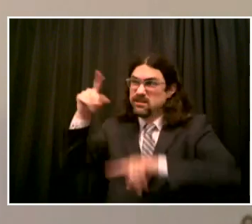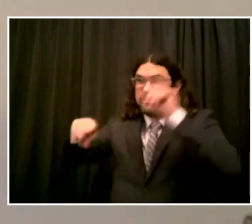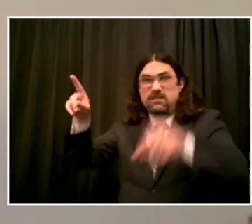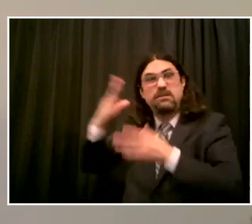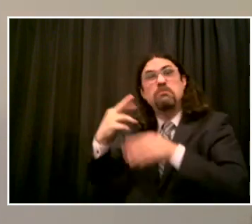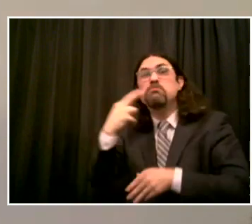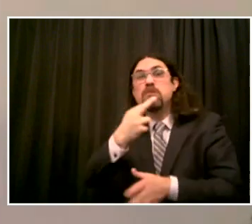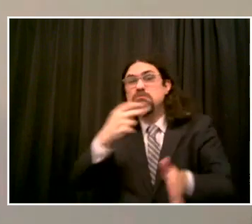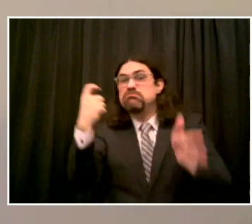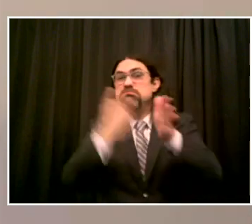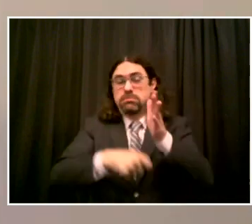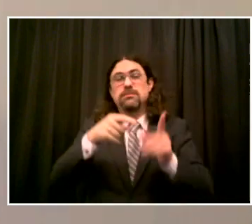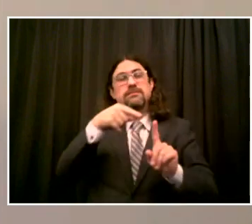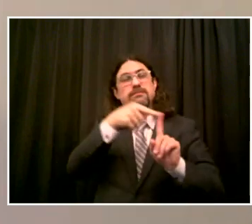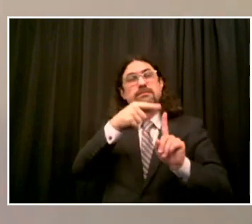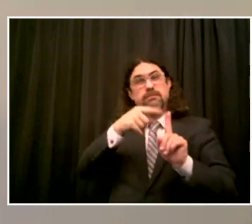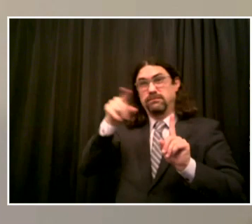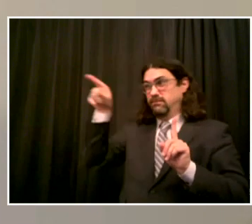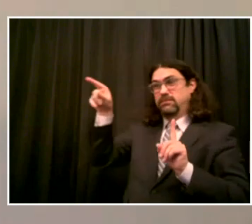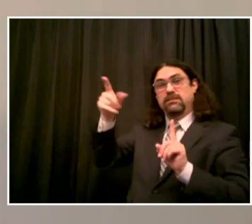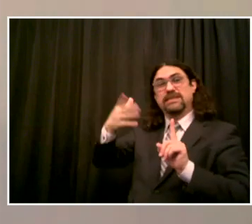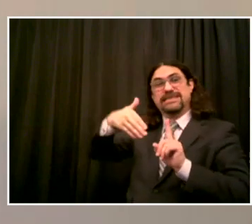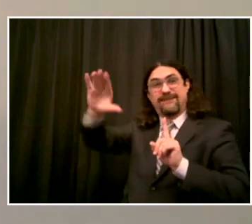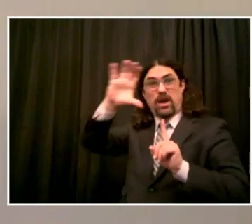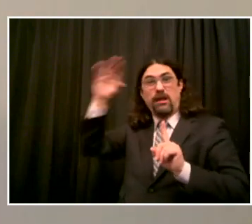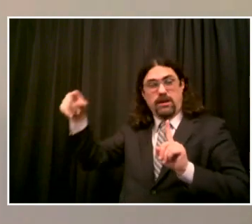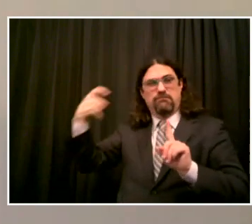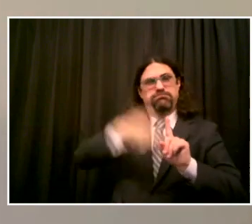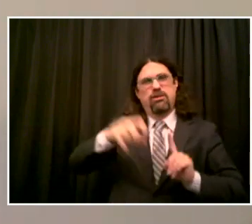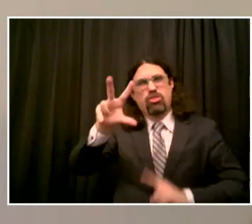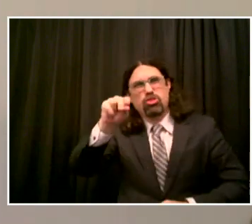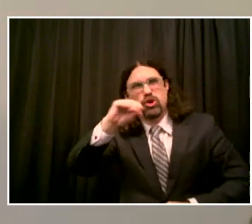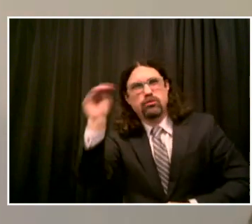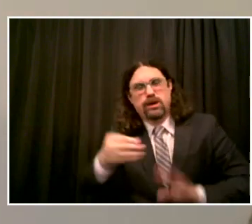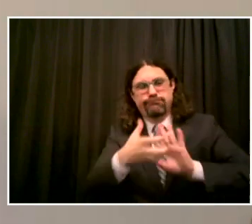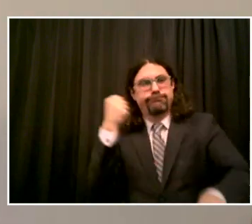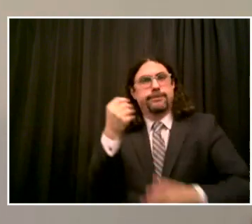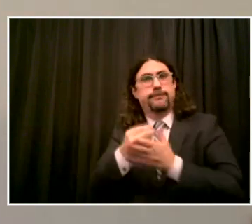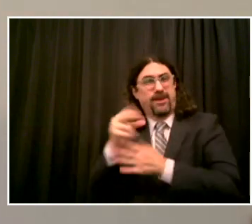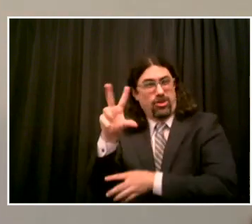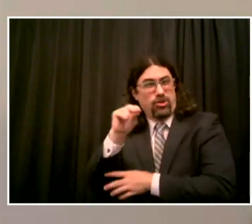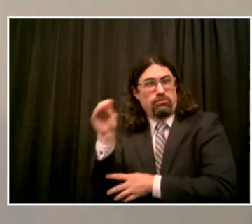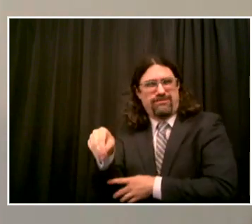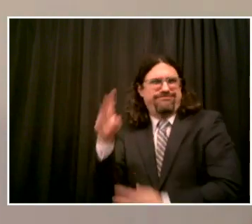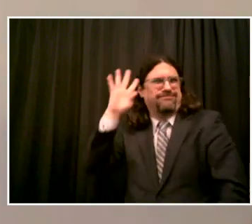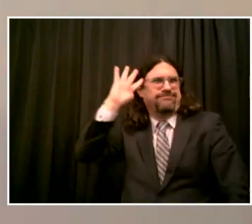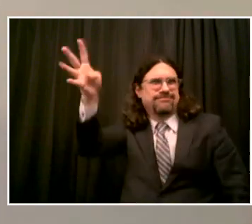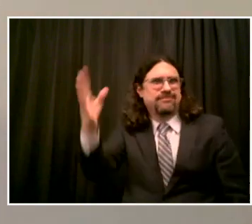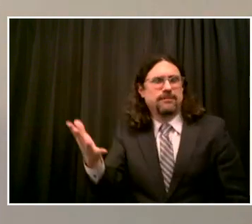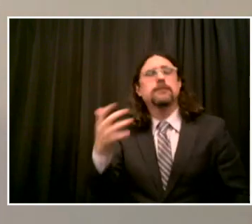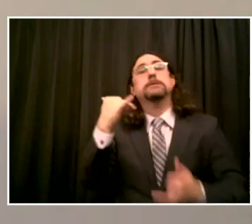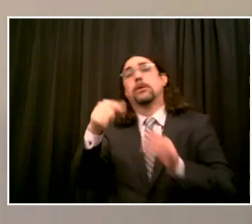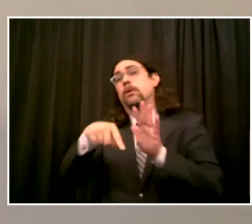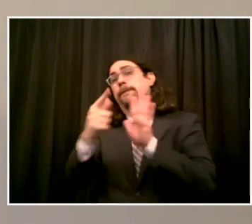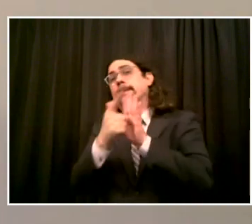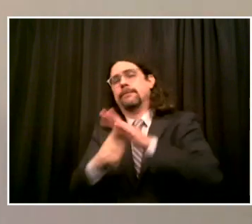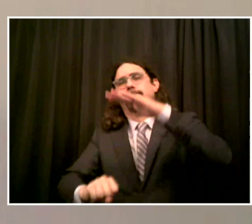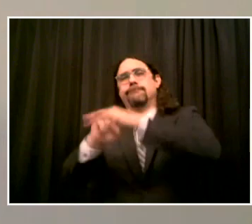WE CARVED OUT FEES TO SEPARATE DELIVERY FEES BECAUSE UNLIKE